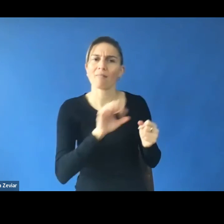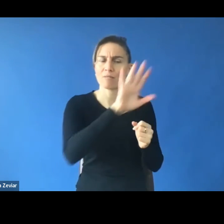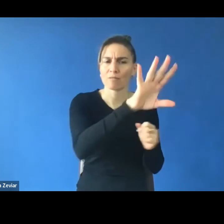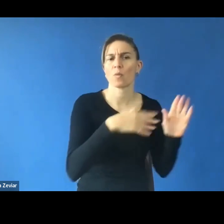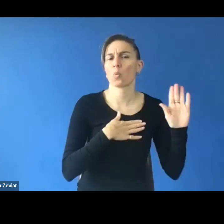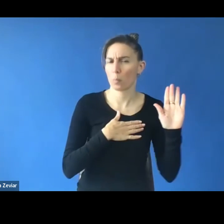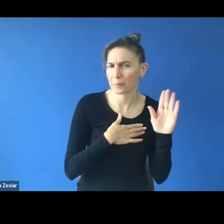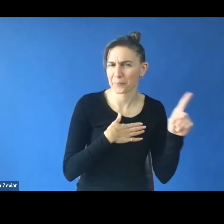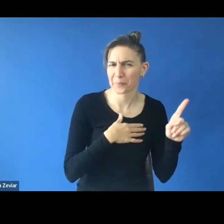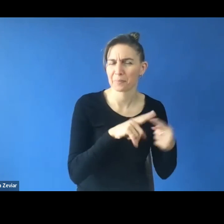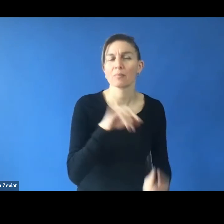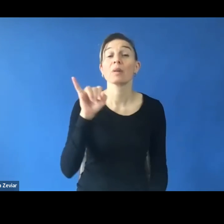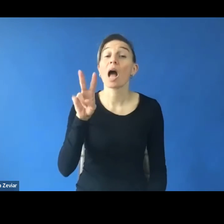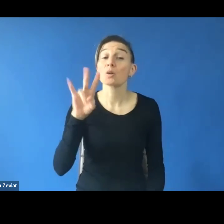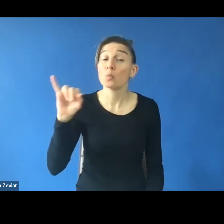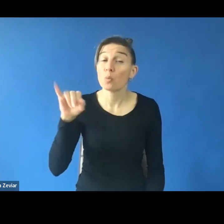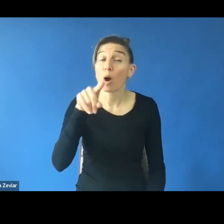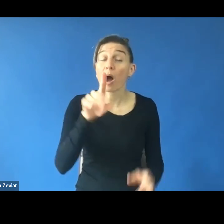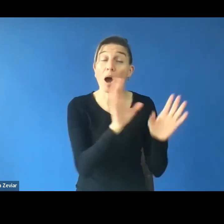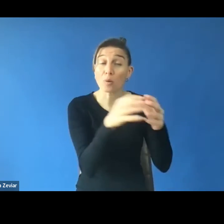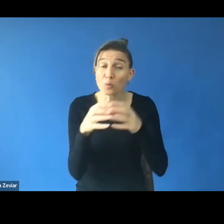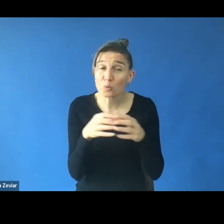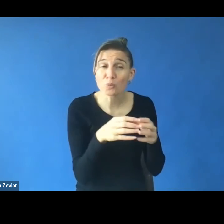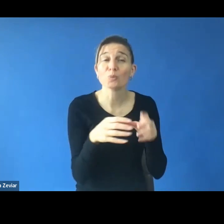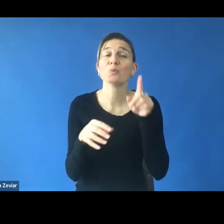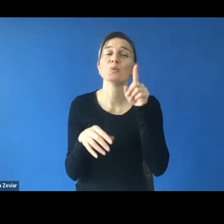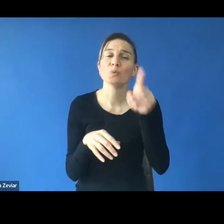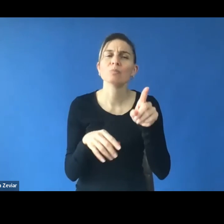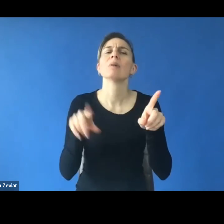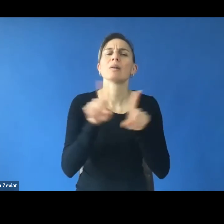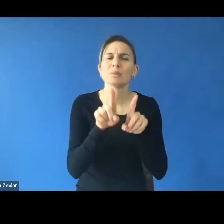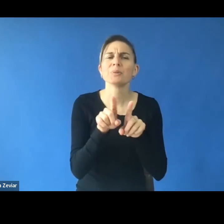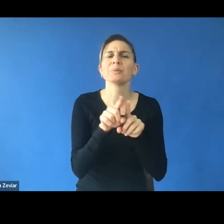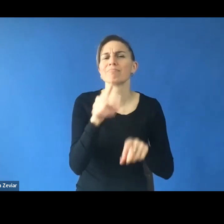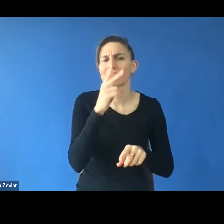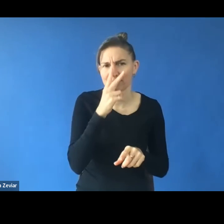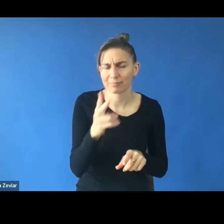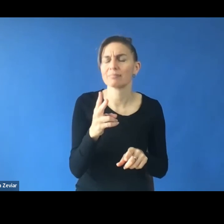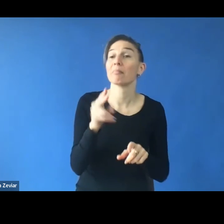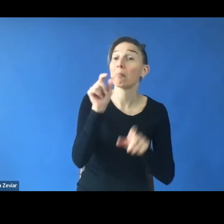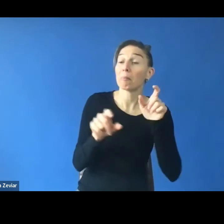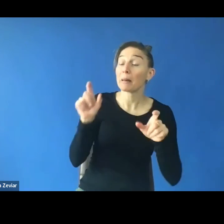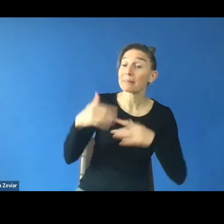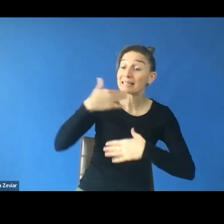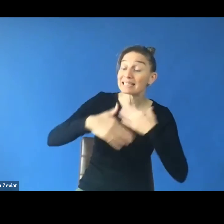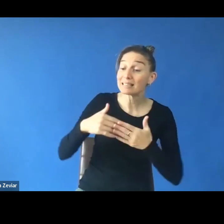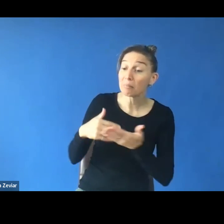The i2i consortium has been addressing some of the challenges faced by people with disabilities to access employment